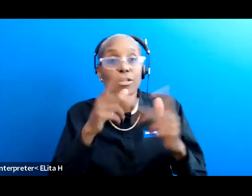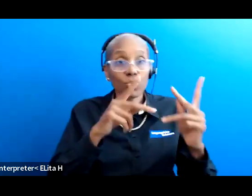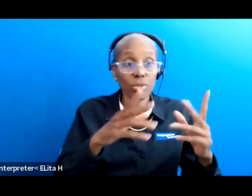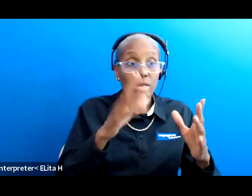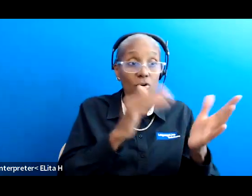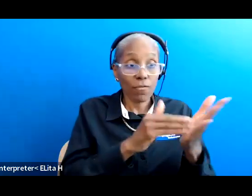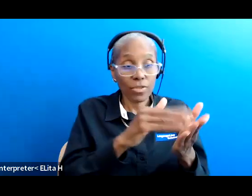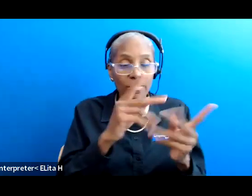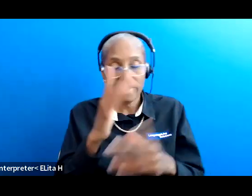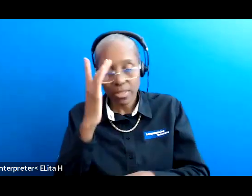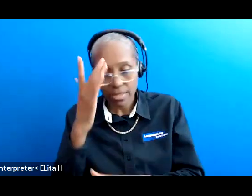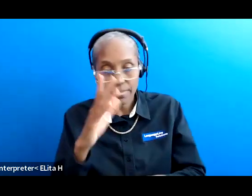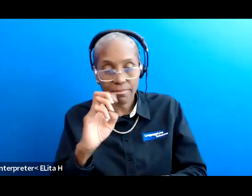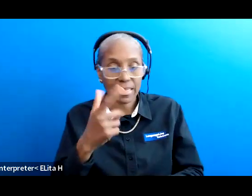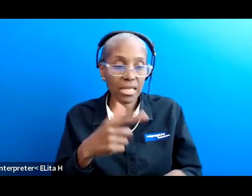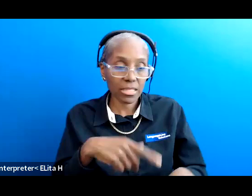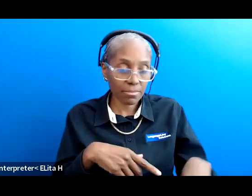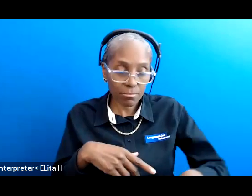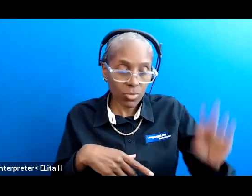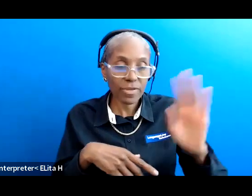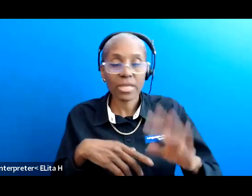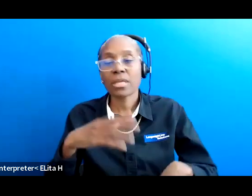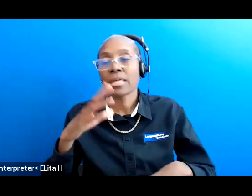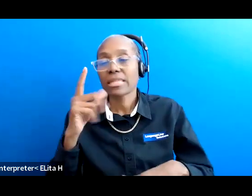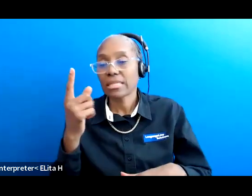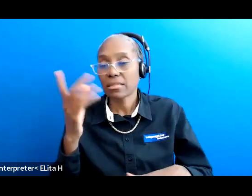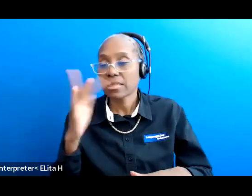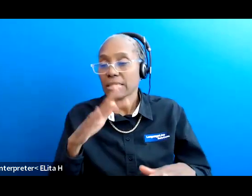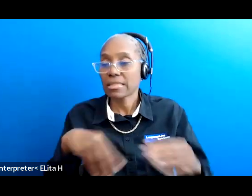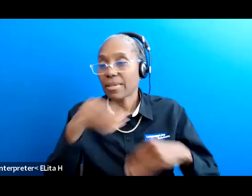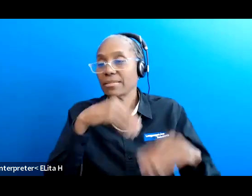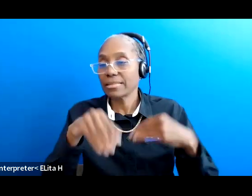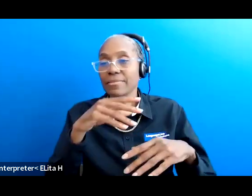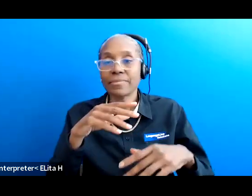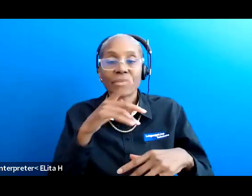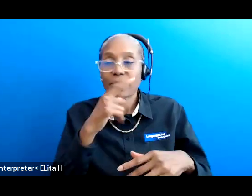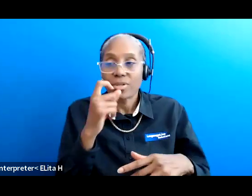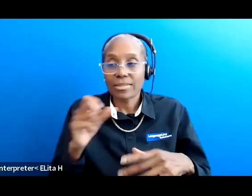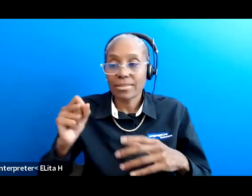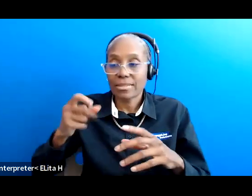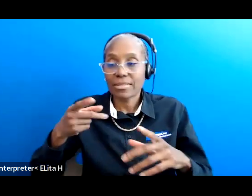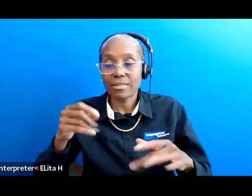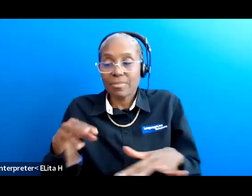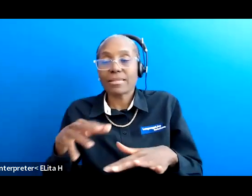I'm always moving my leg or I'm always doing this for these spasms. And so sometimes people will opt for other treatments.